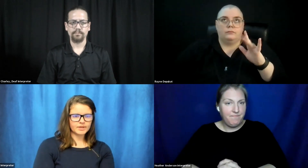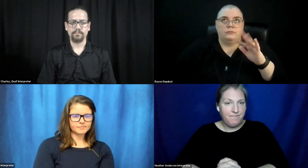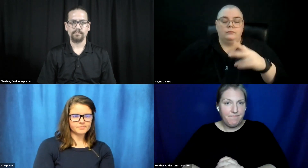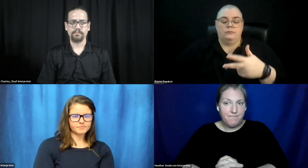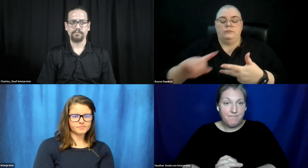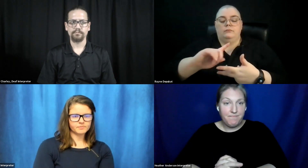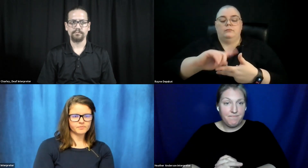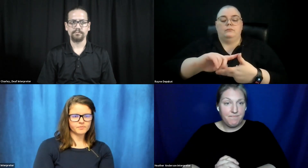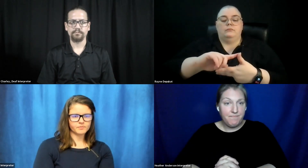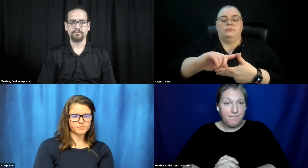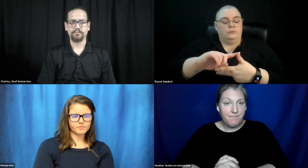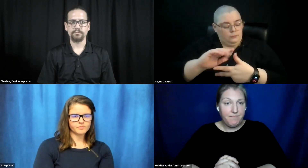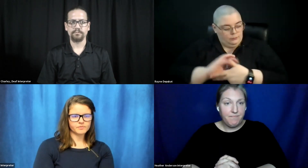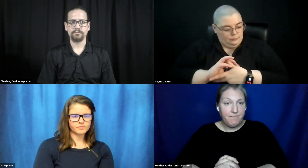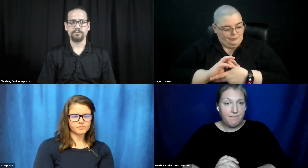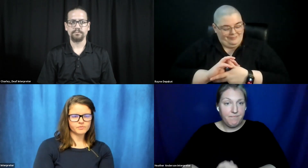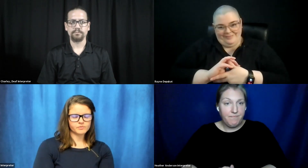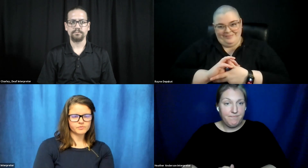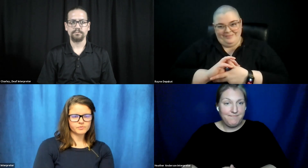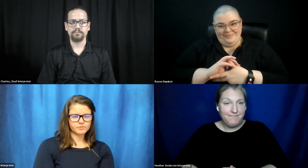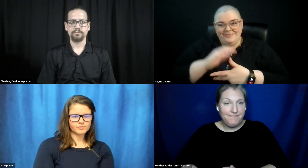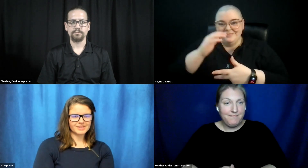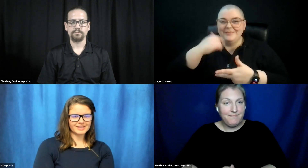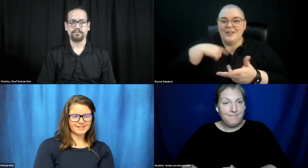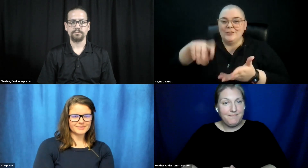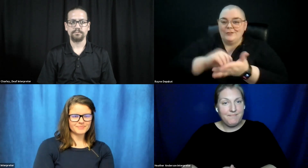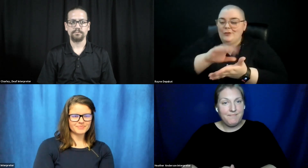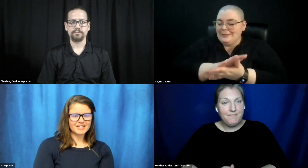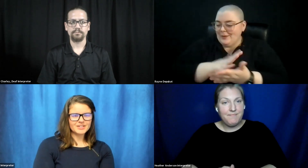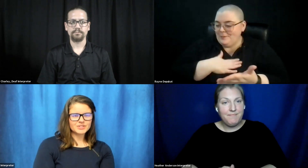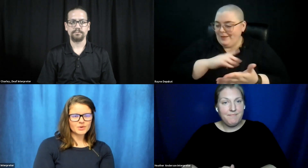Okay.